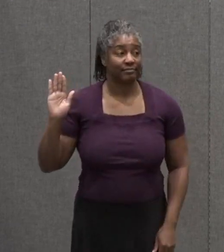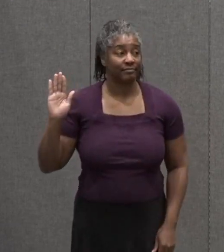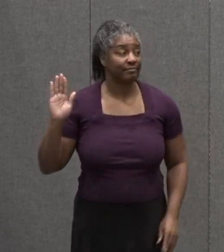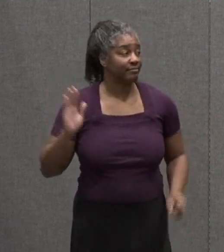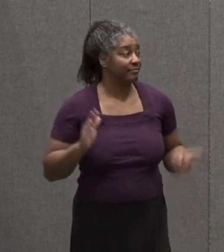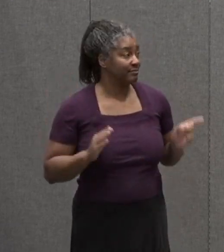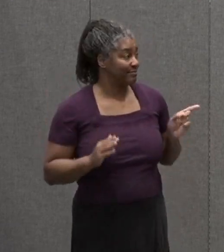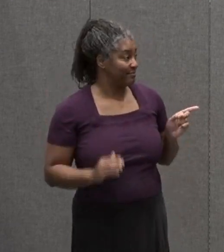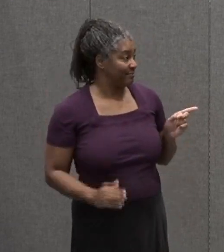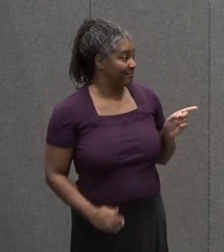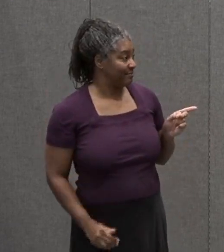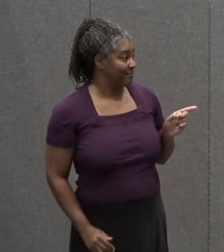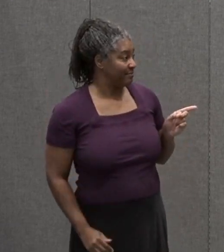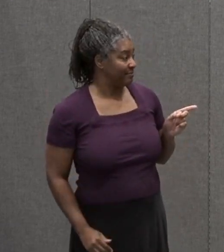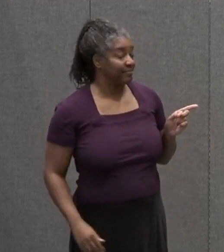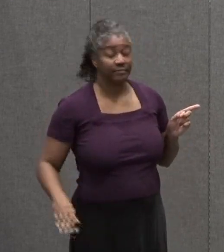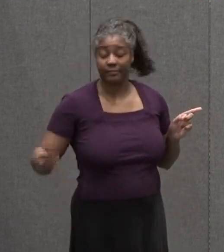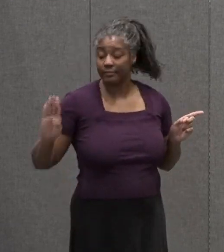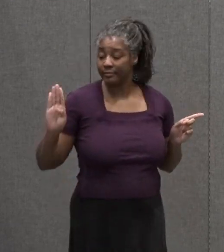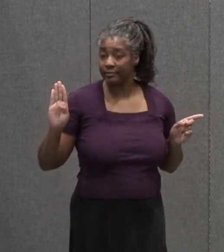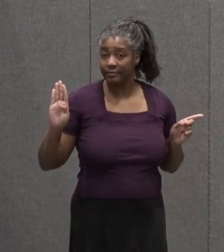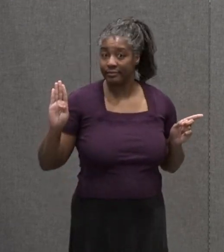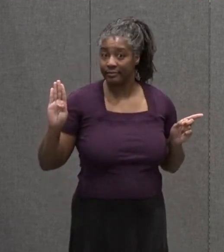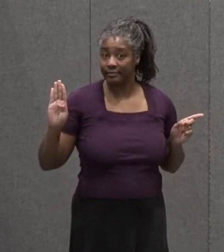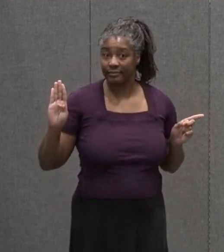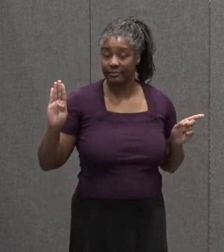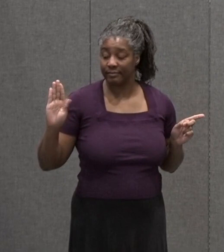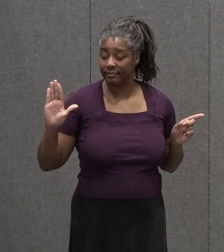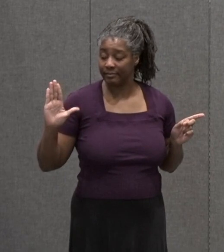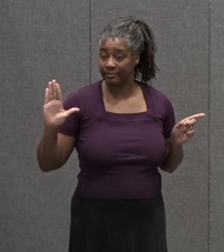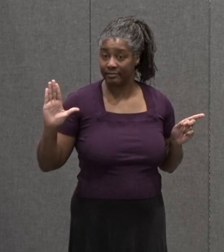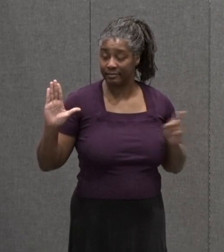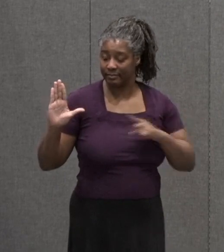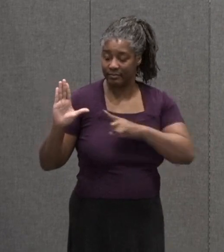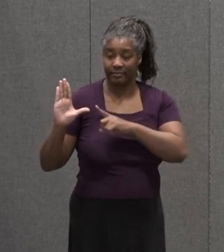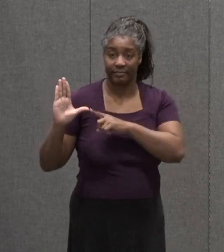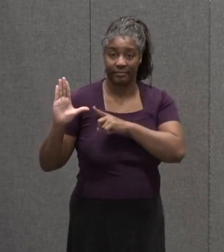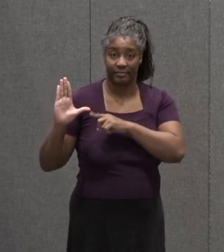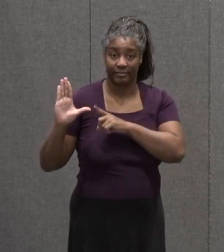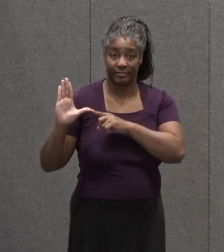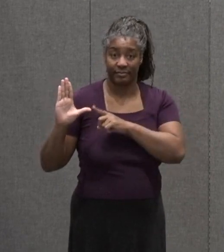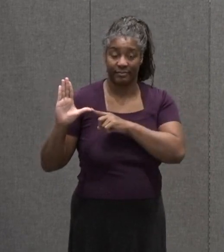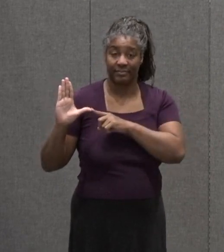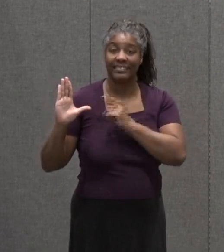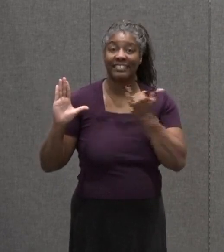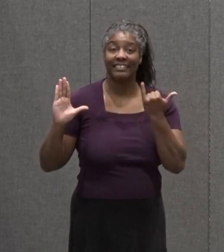with the fingers together, but the thumb out? Let's take that thumb and put it in the palm of our hand.